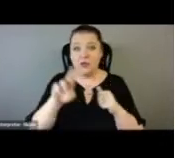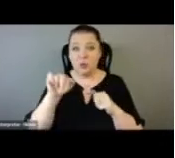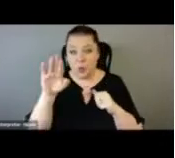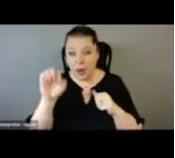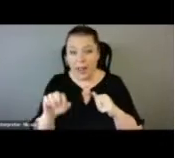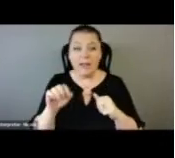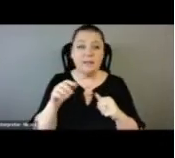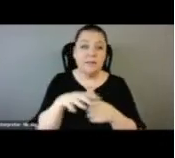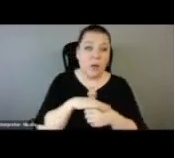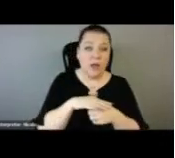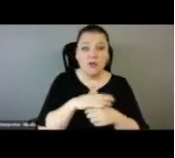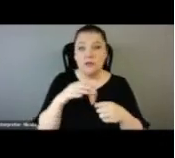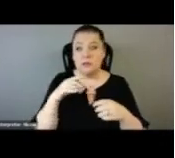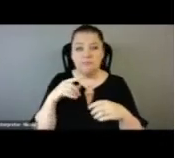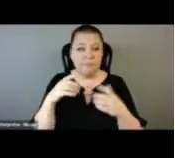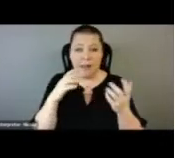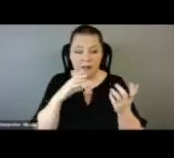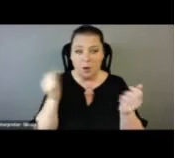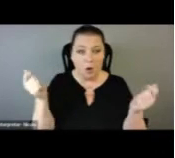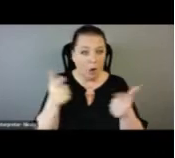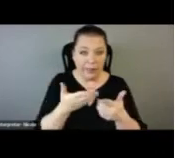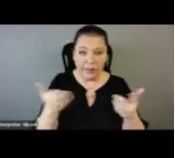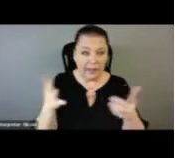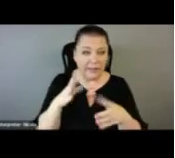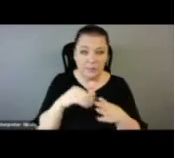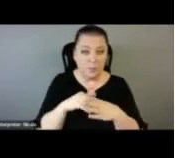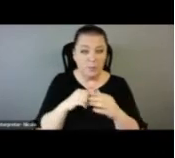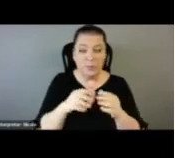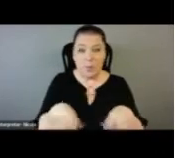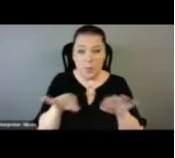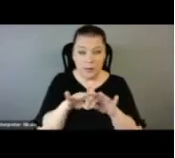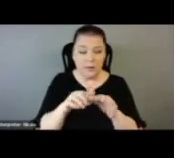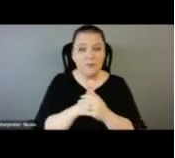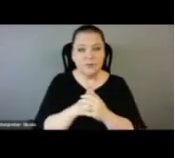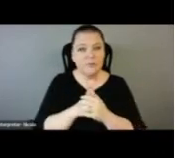recovery, and wellness, those things matter. And we'll tell the story on what the needs are.